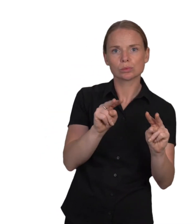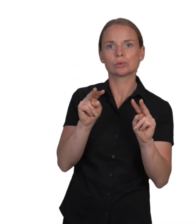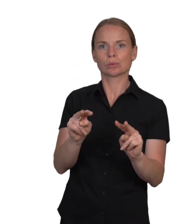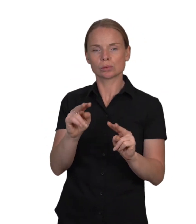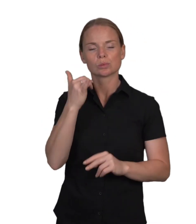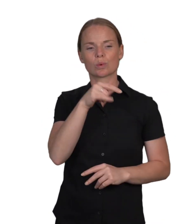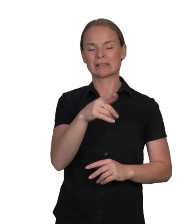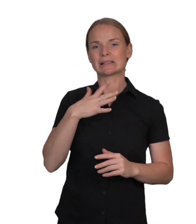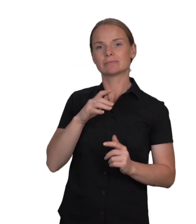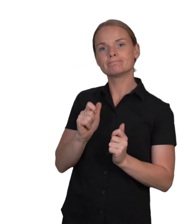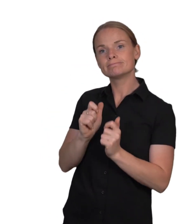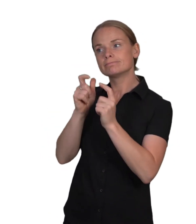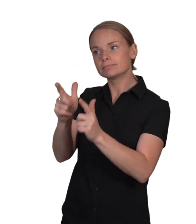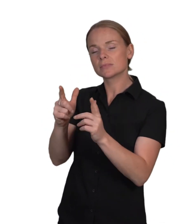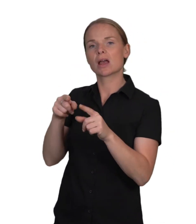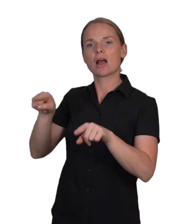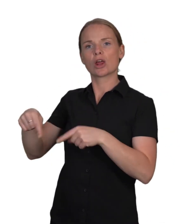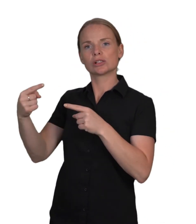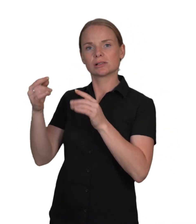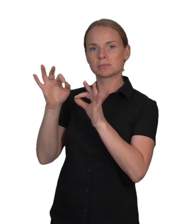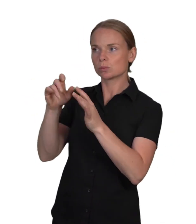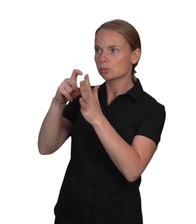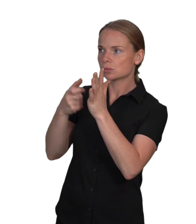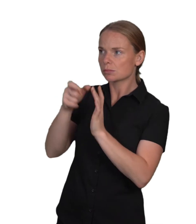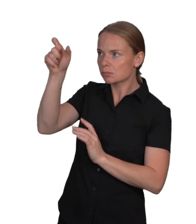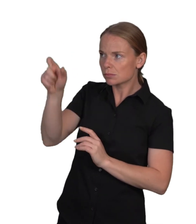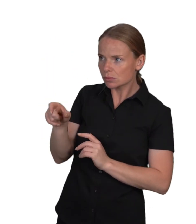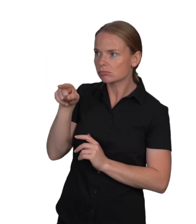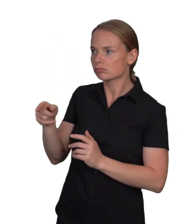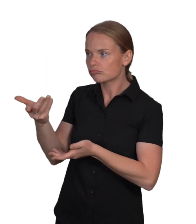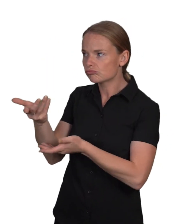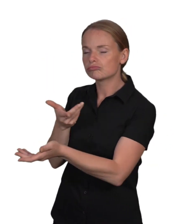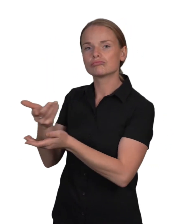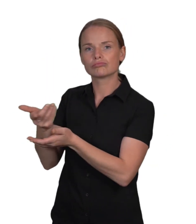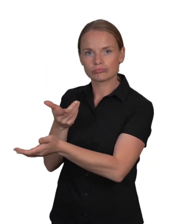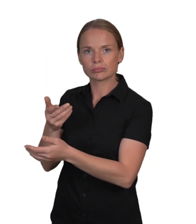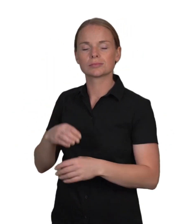after having their vaccine or consulting an allergy specialist.